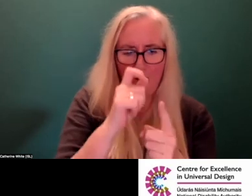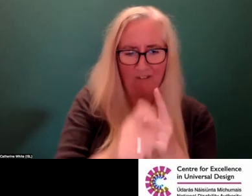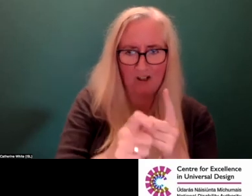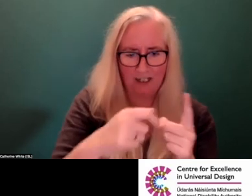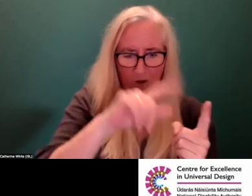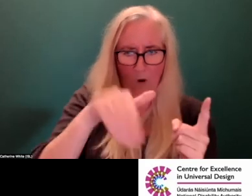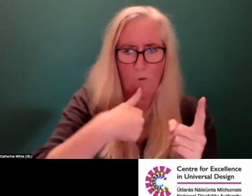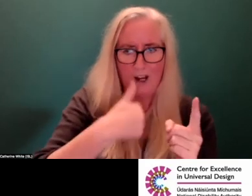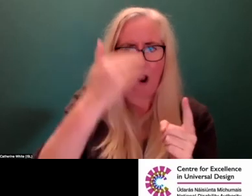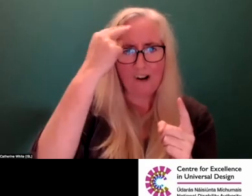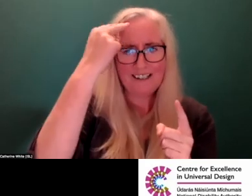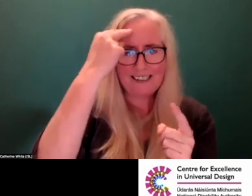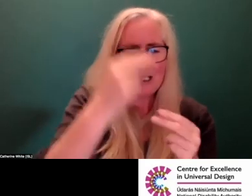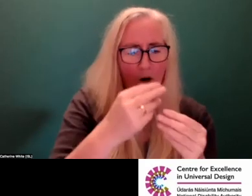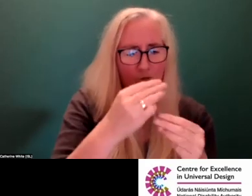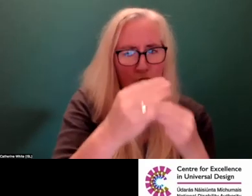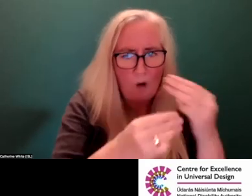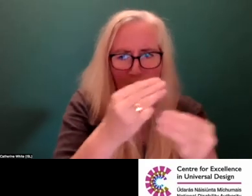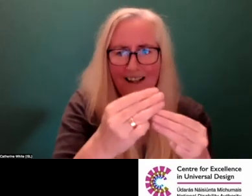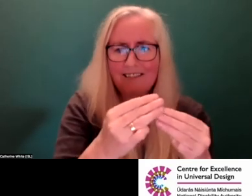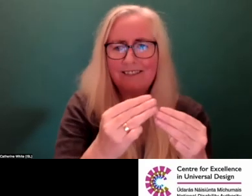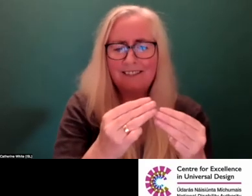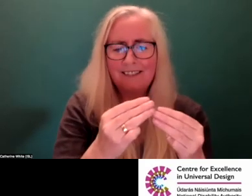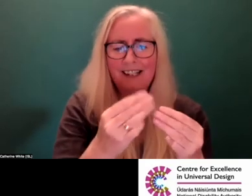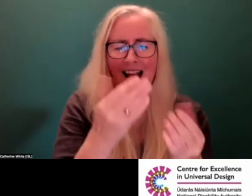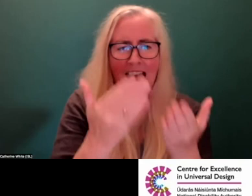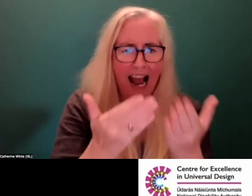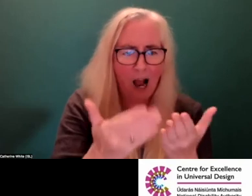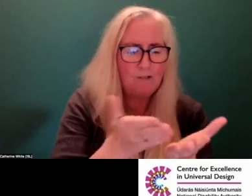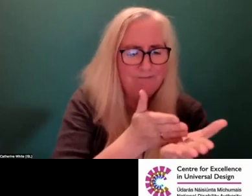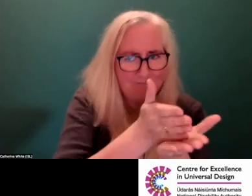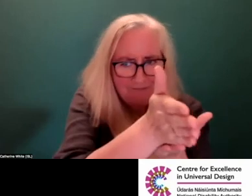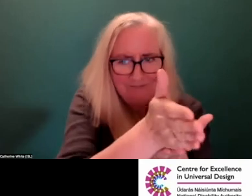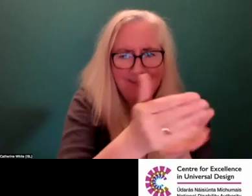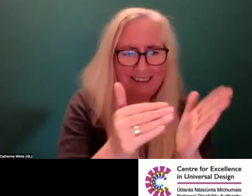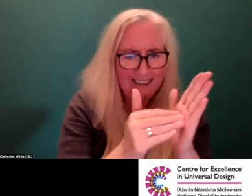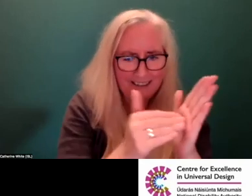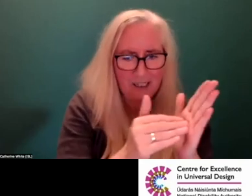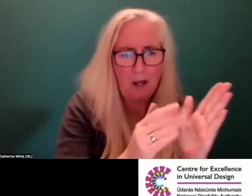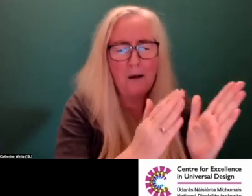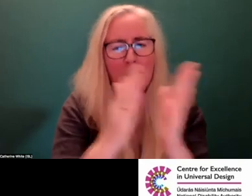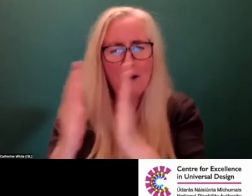professionals, we understand the processes, and we understand the mechanisms to be able to bring them through and the guidance and that, but